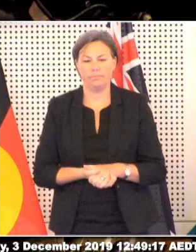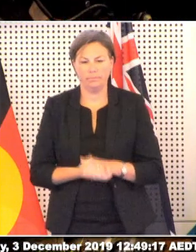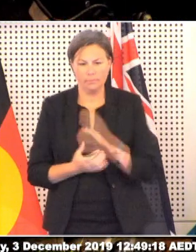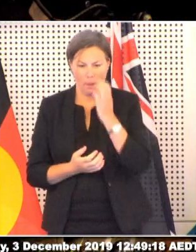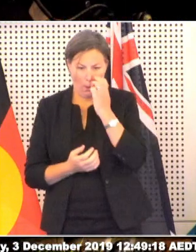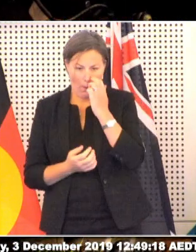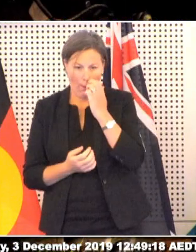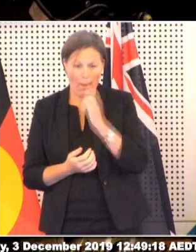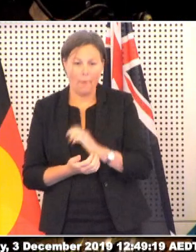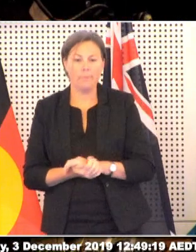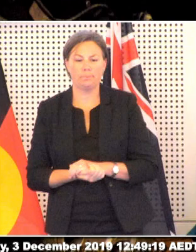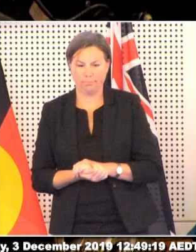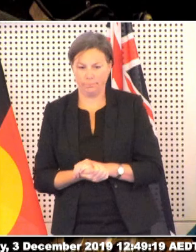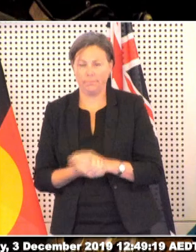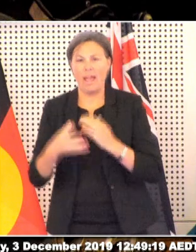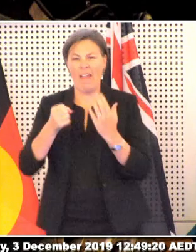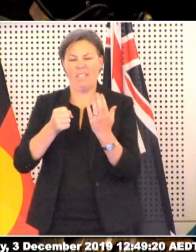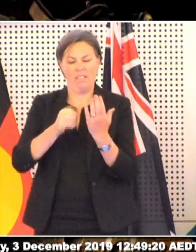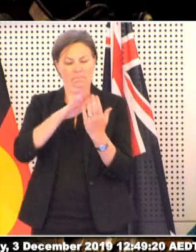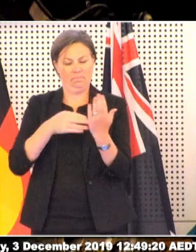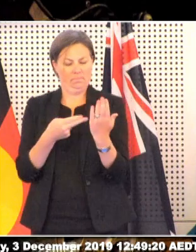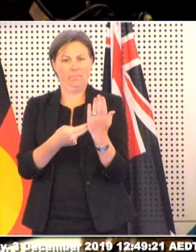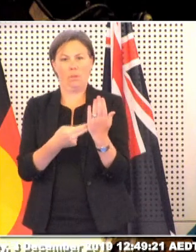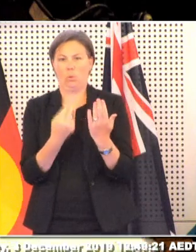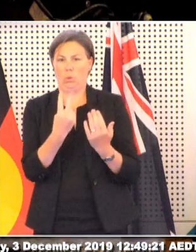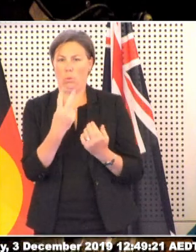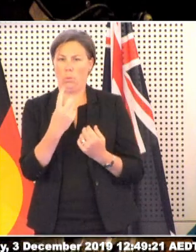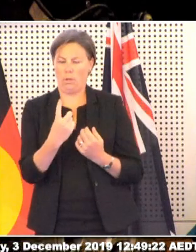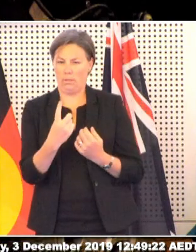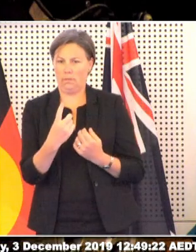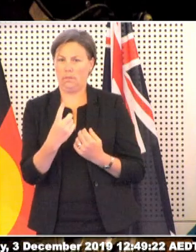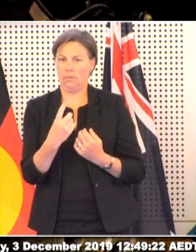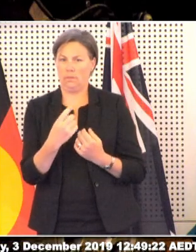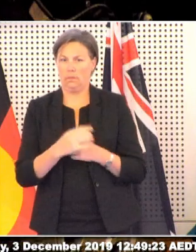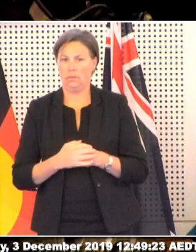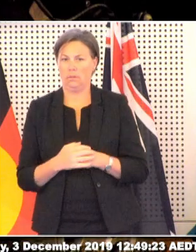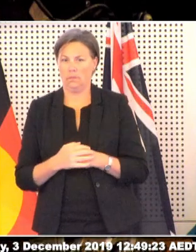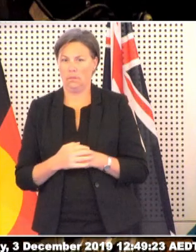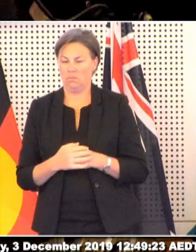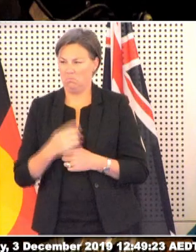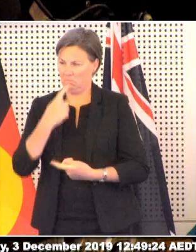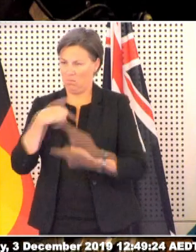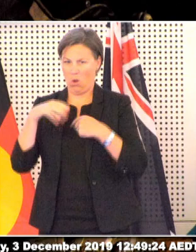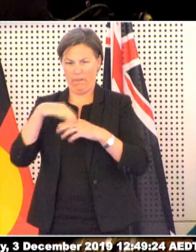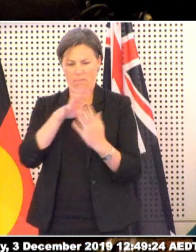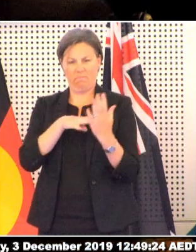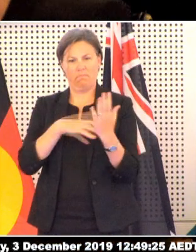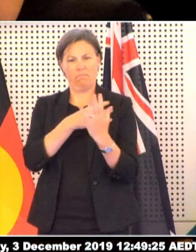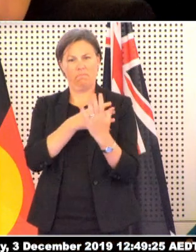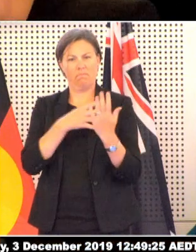And can you just tell us a little bit about the development of this document and the